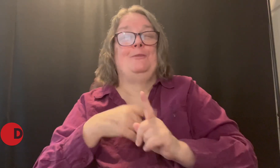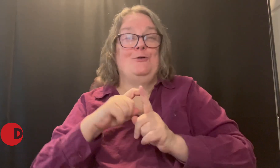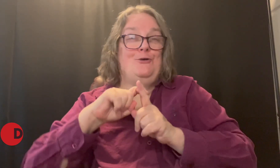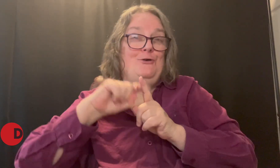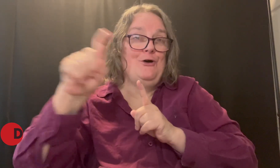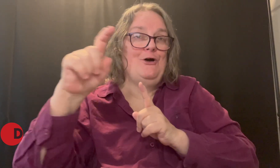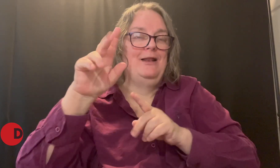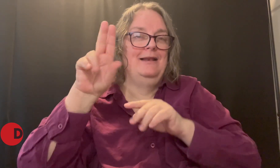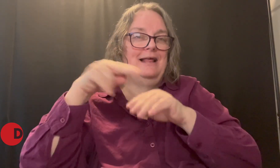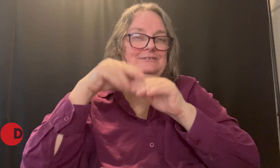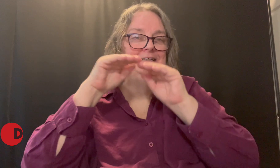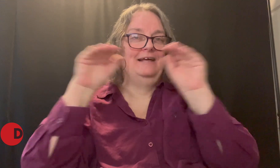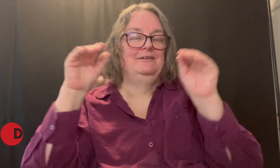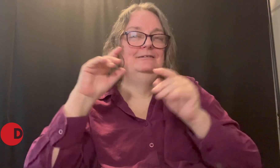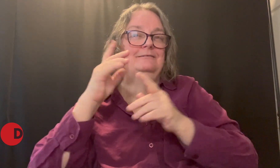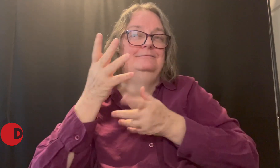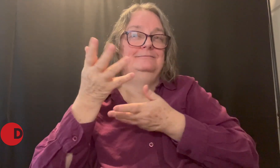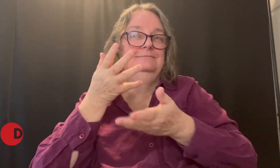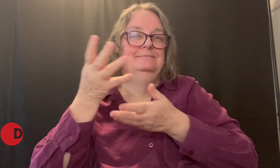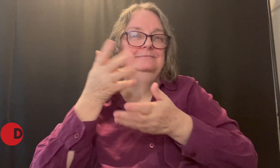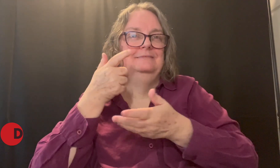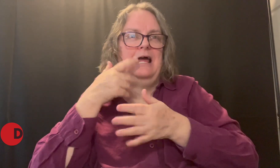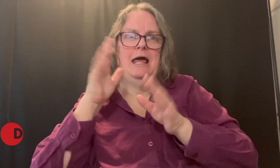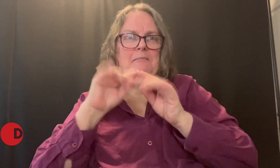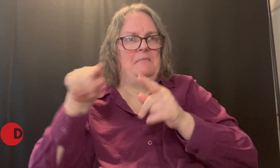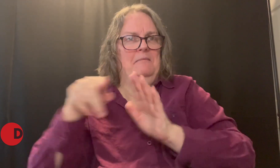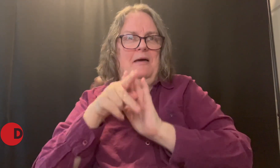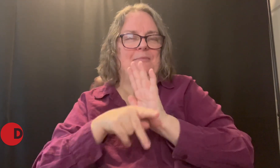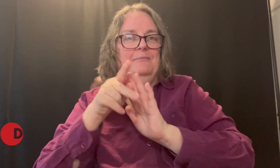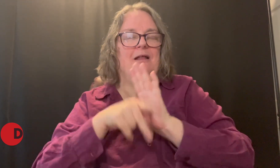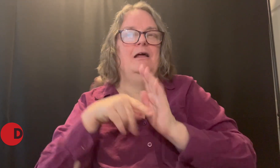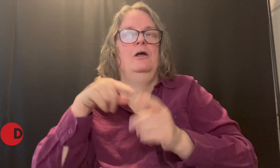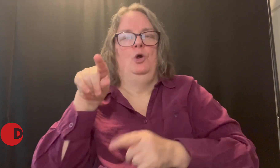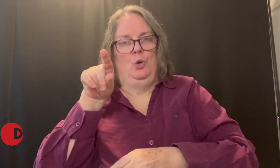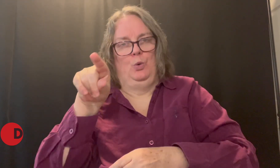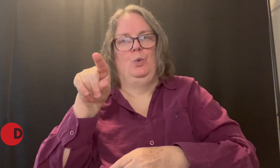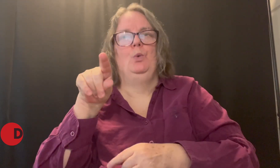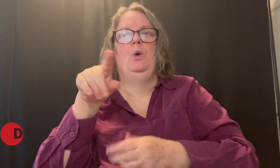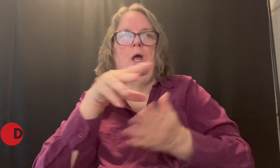I called the national level but they kept citing their policy.